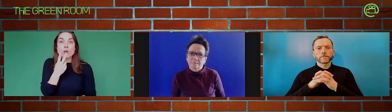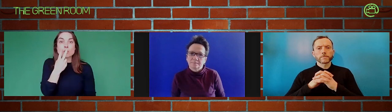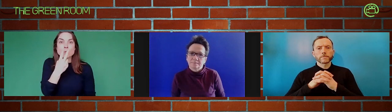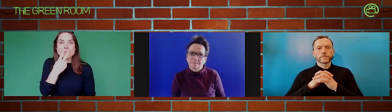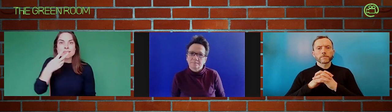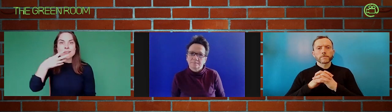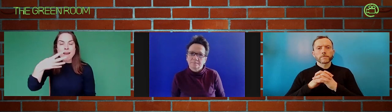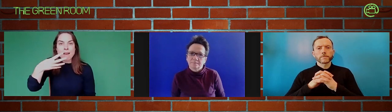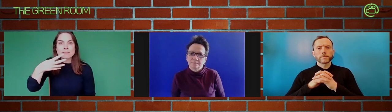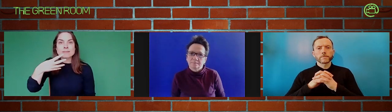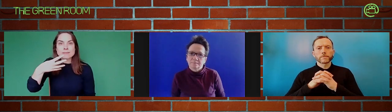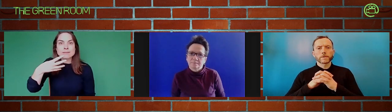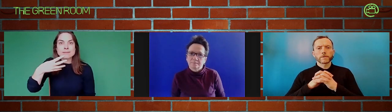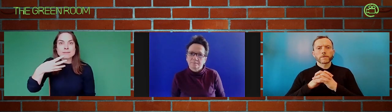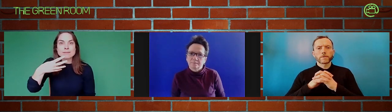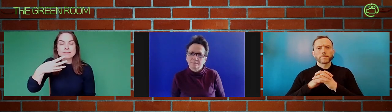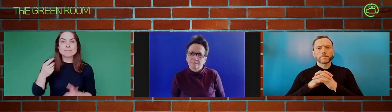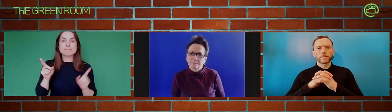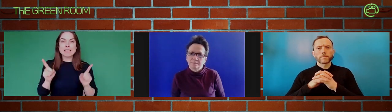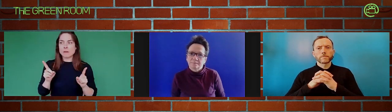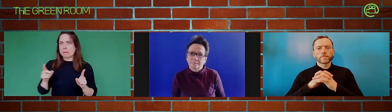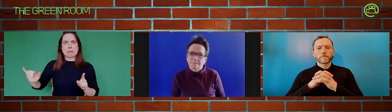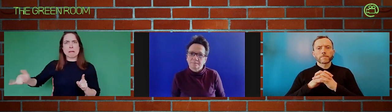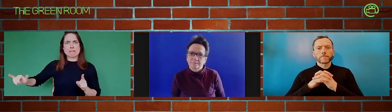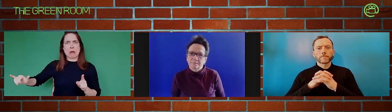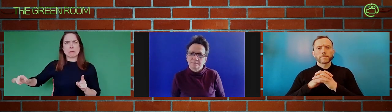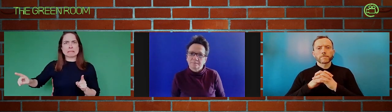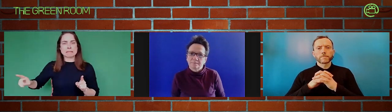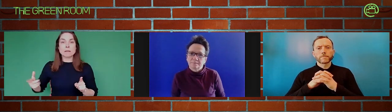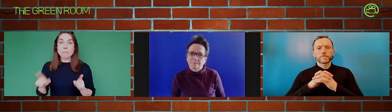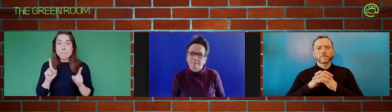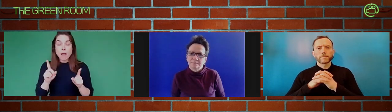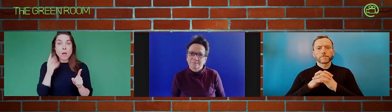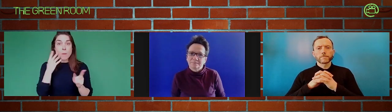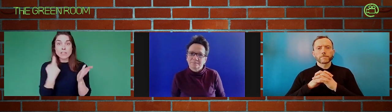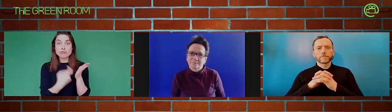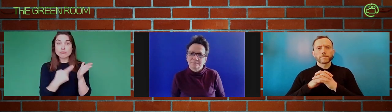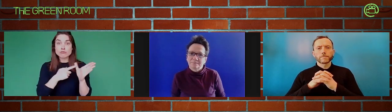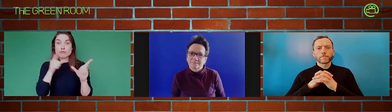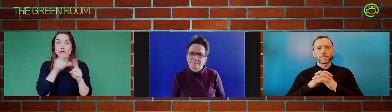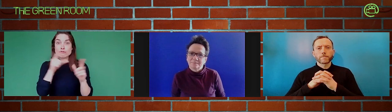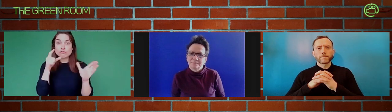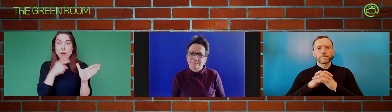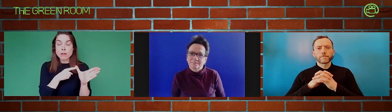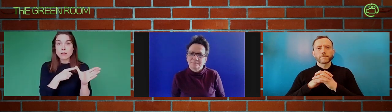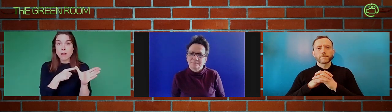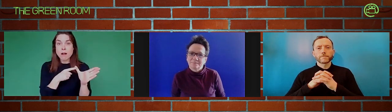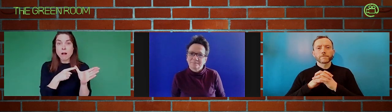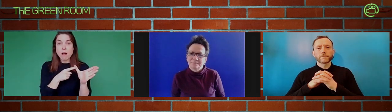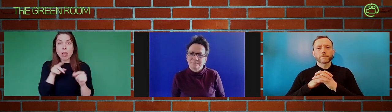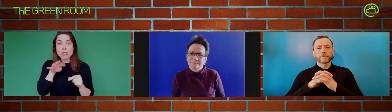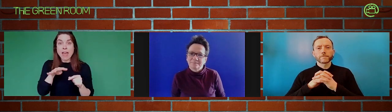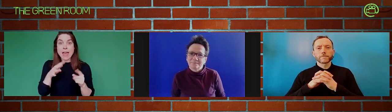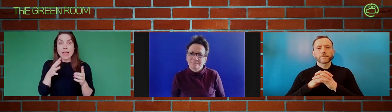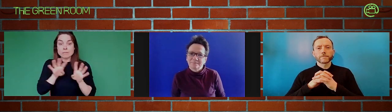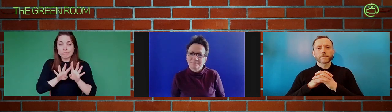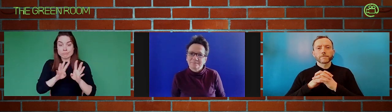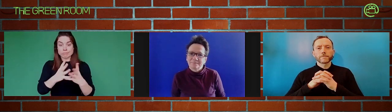So sorry, my phone is currently ringing which means that I have lost you for a second.